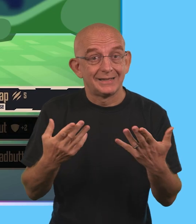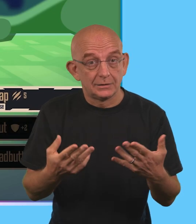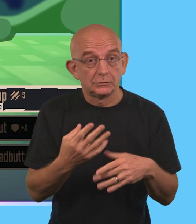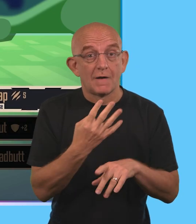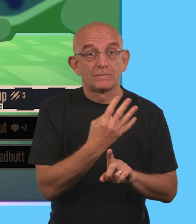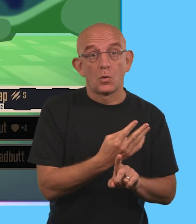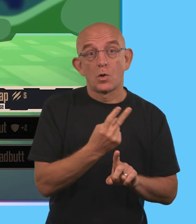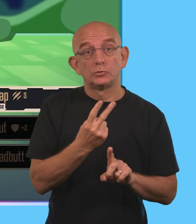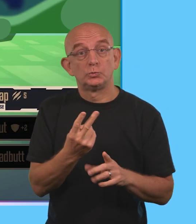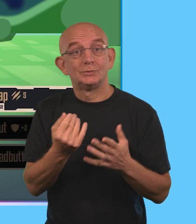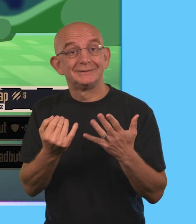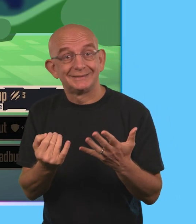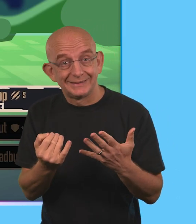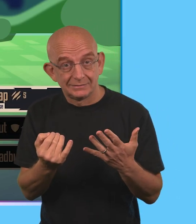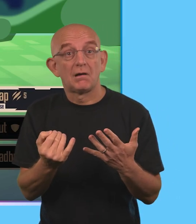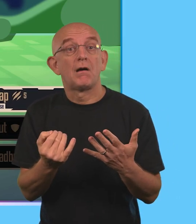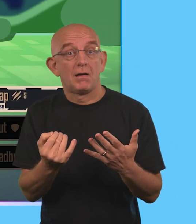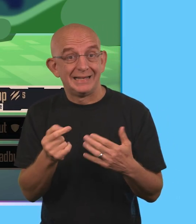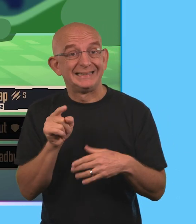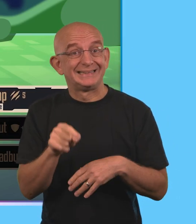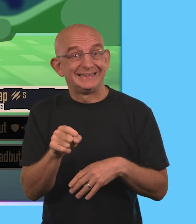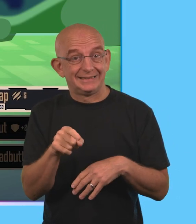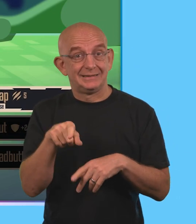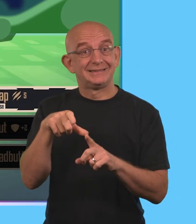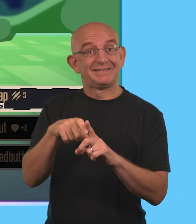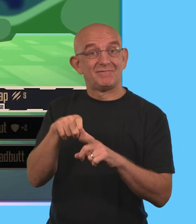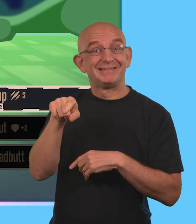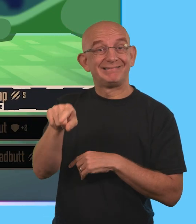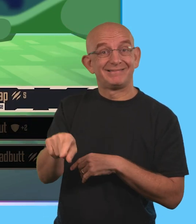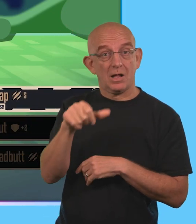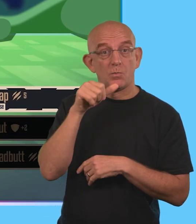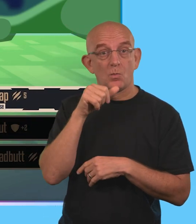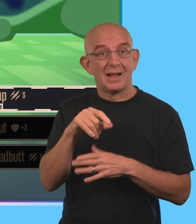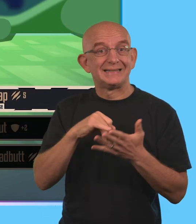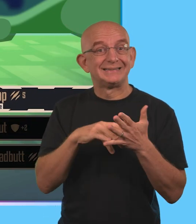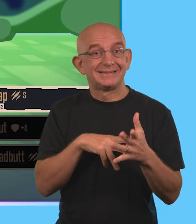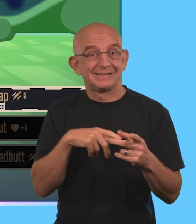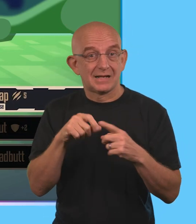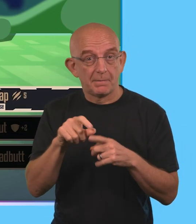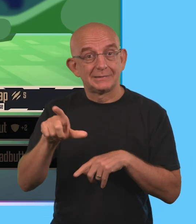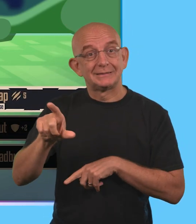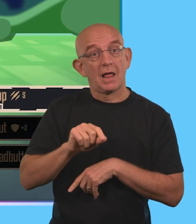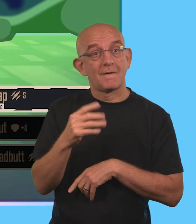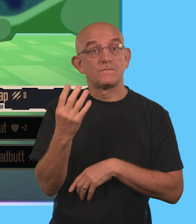Rolled 4, 2. 6 EXP. Difdagua will use snap. Selected four.